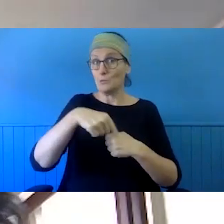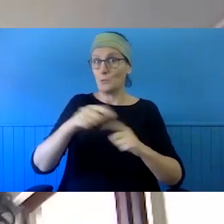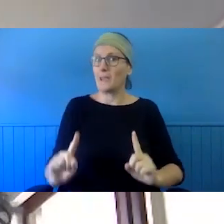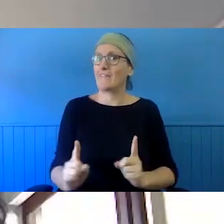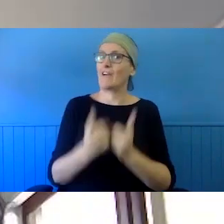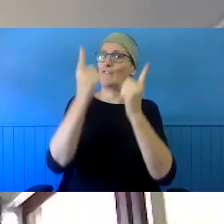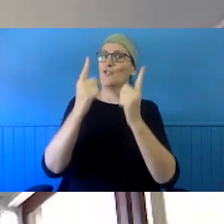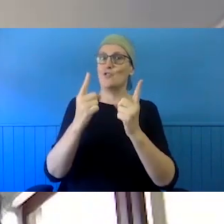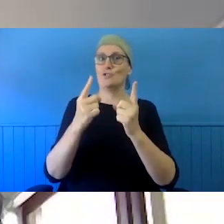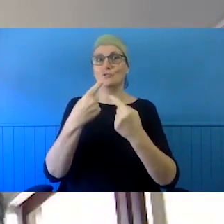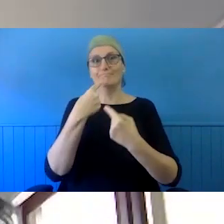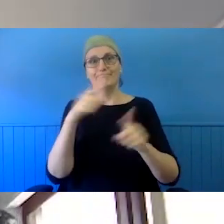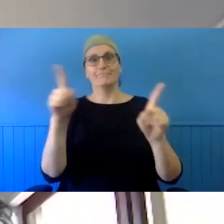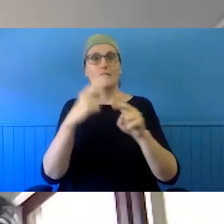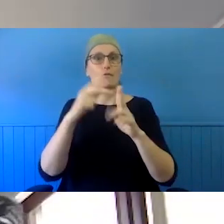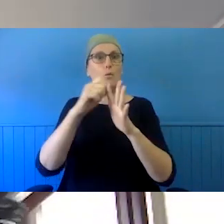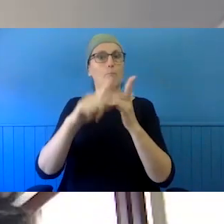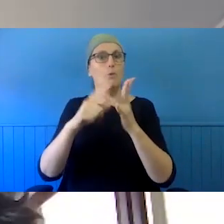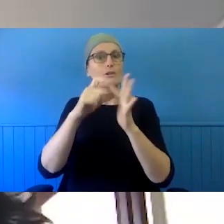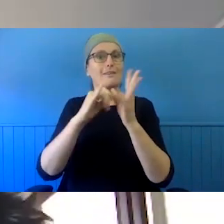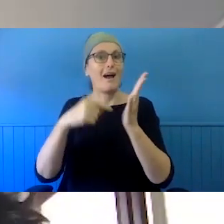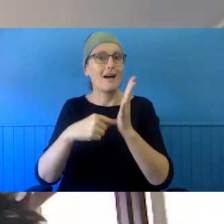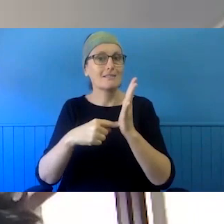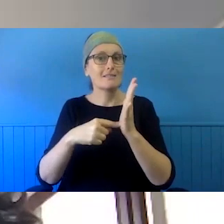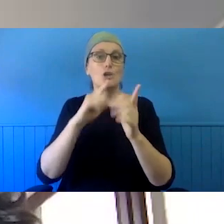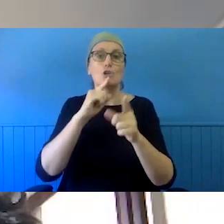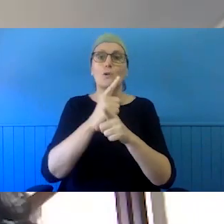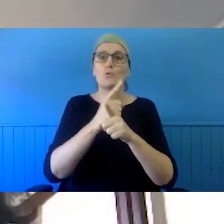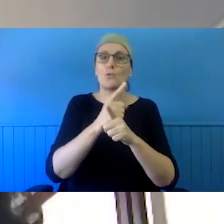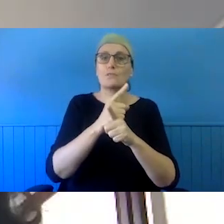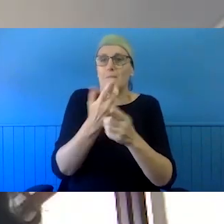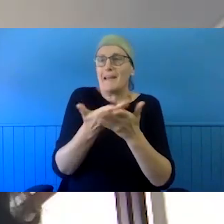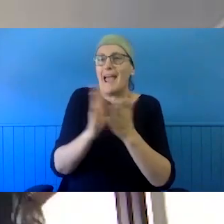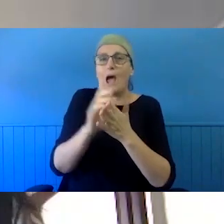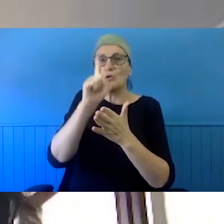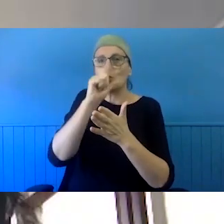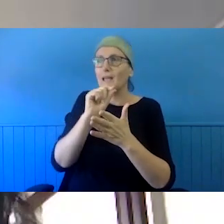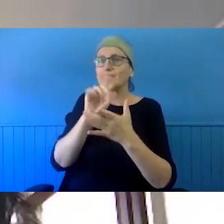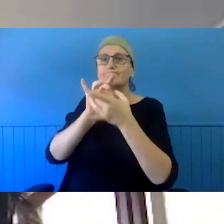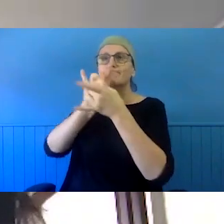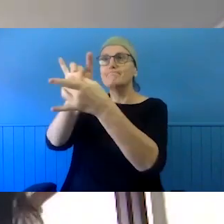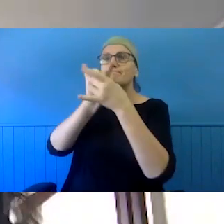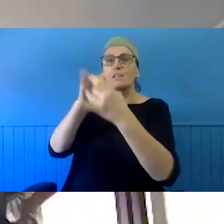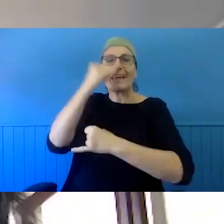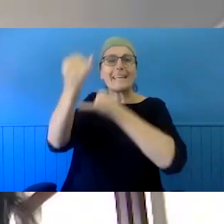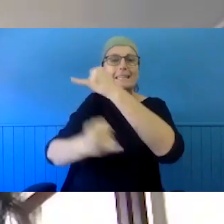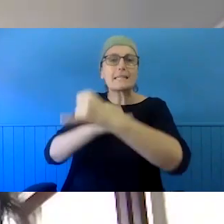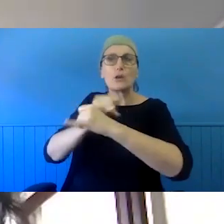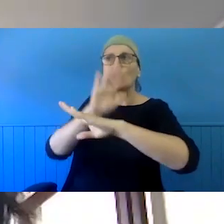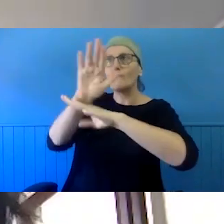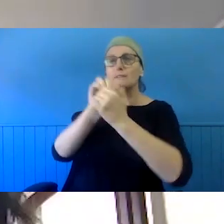international engagement. The podcast, called The Future Is Now,